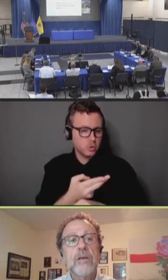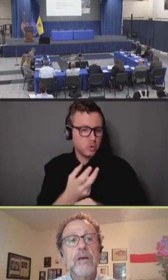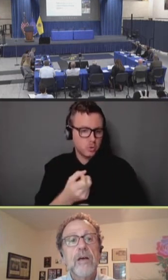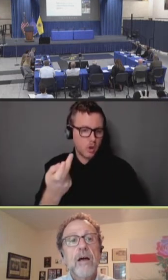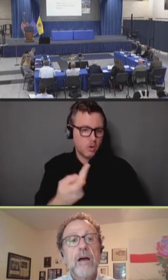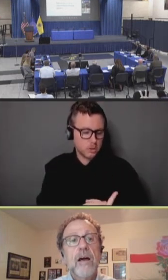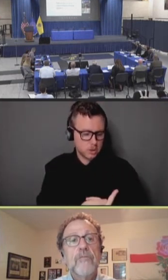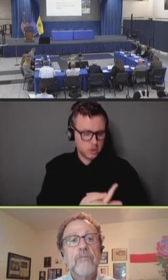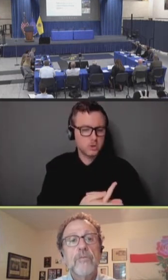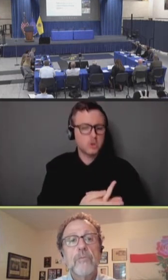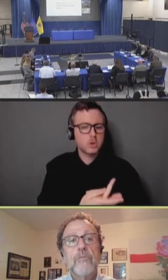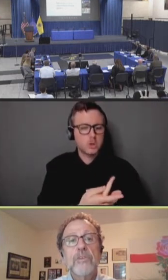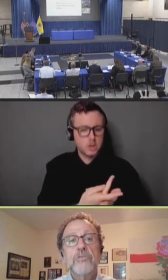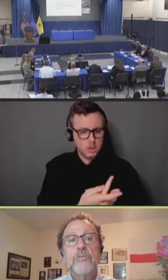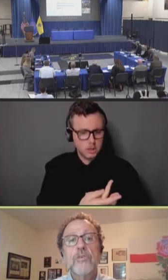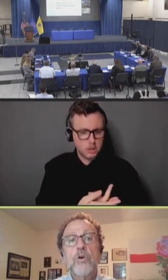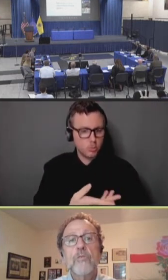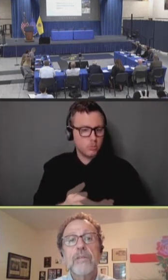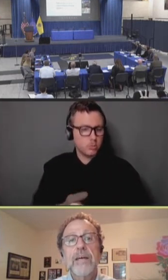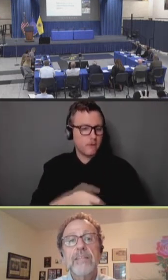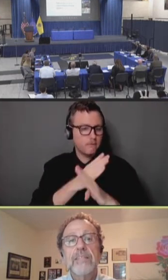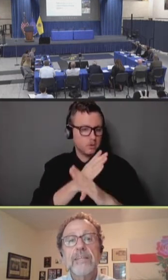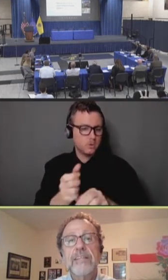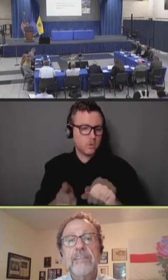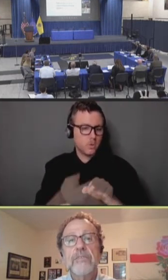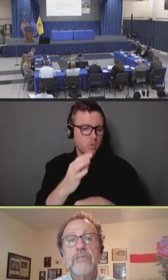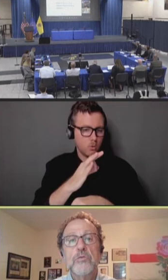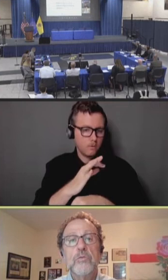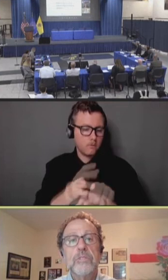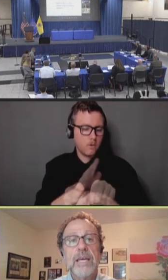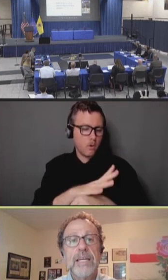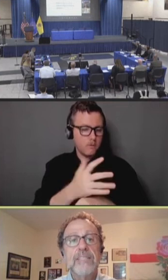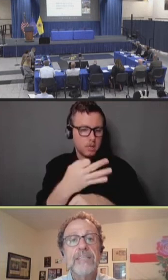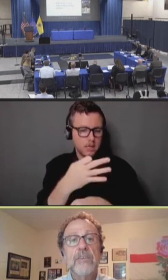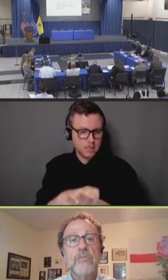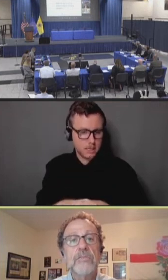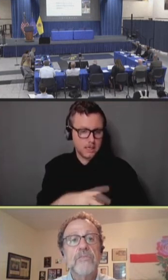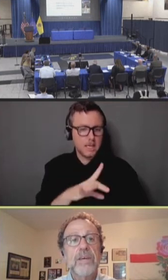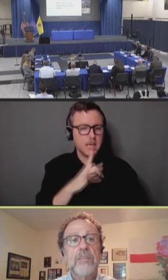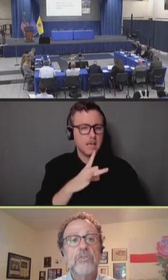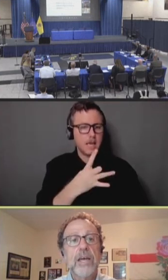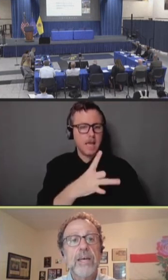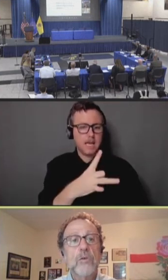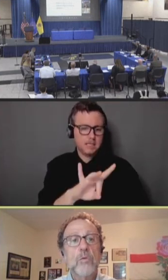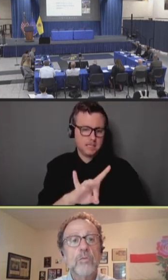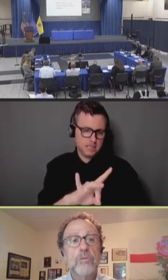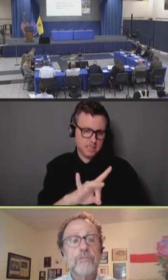for the prevention of COVID-19 in individuals 18 years of age and older.